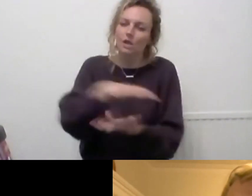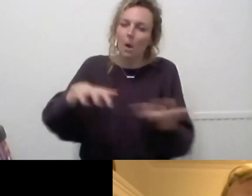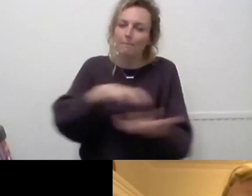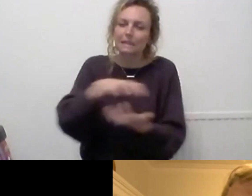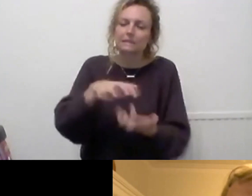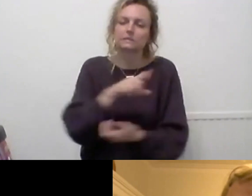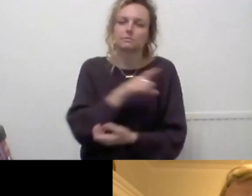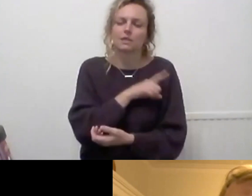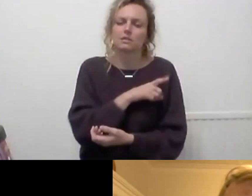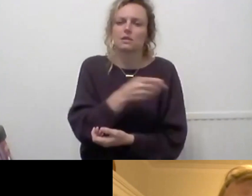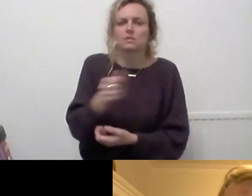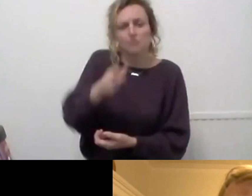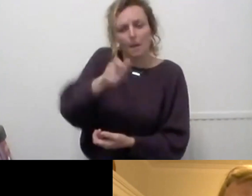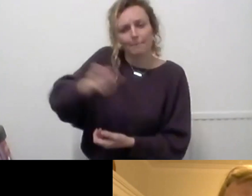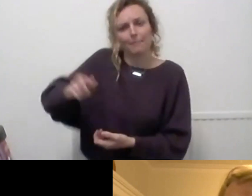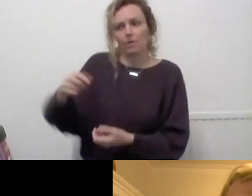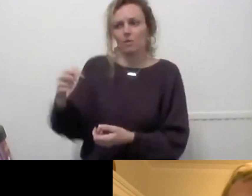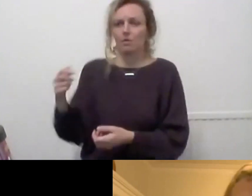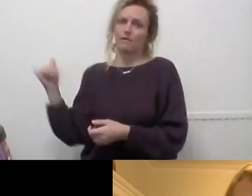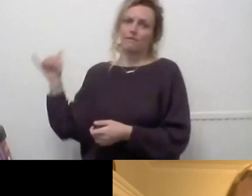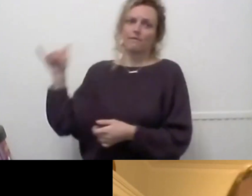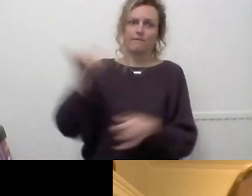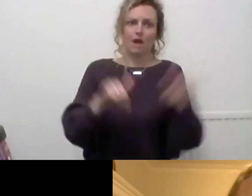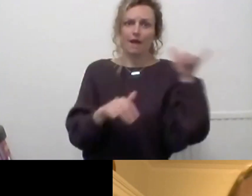Some people who visit this country are charged for secondary care, that's hospital care.